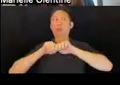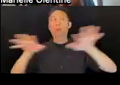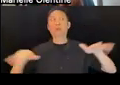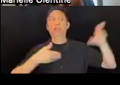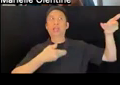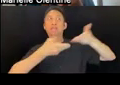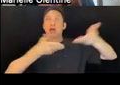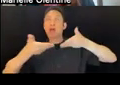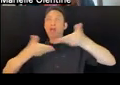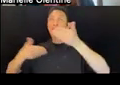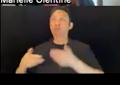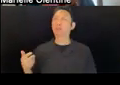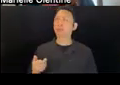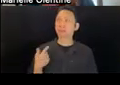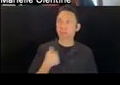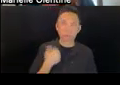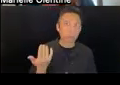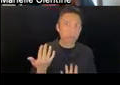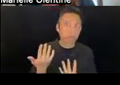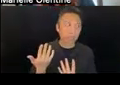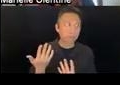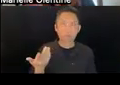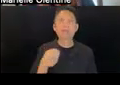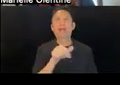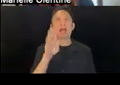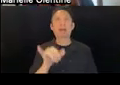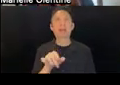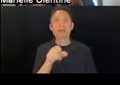at BDR and we met someone from IDFA, as well. And we